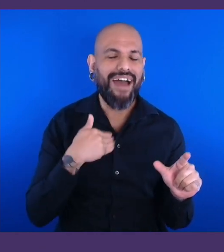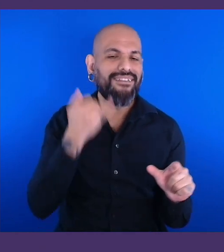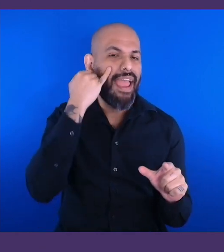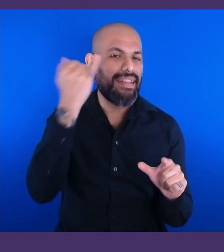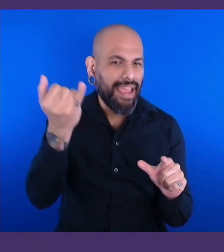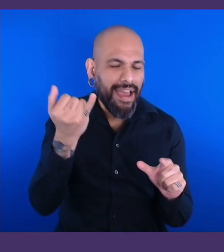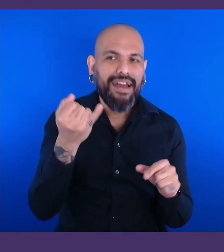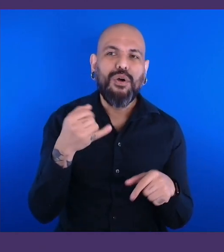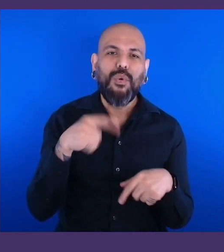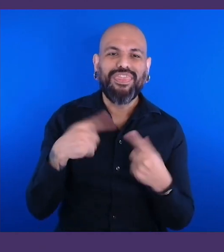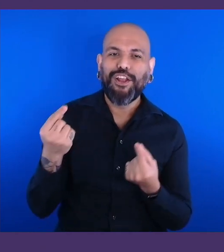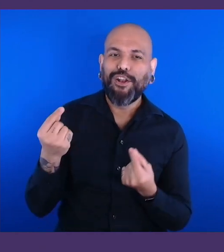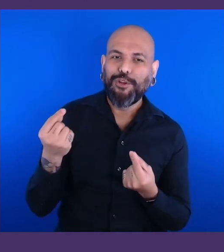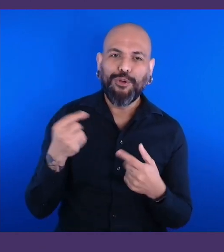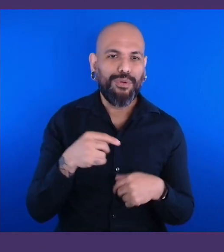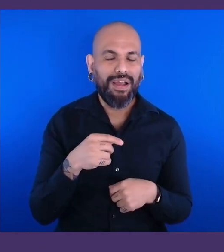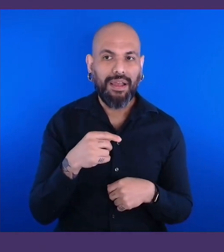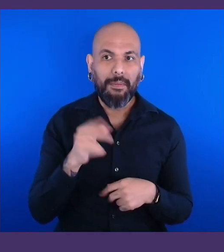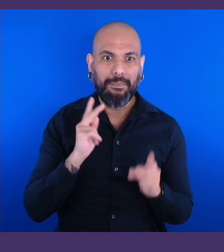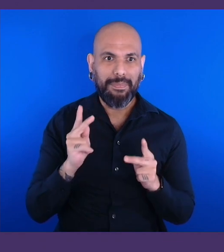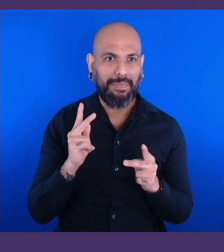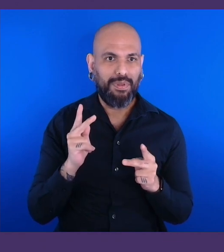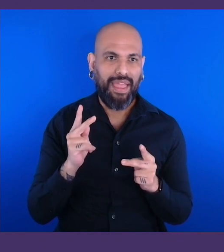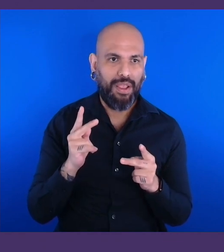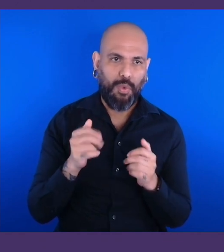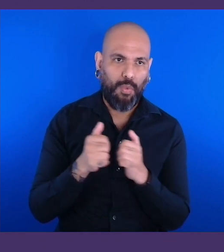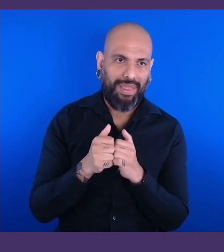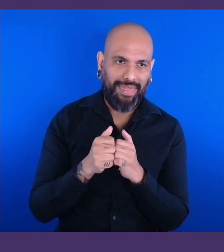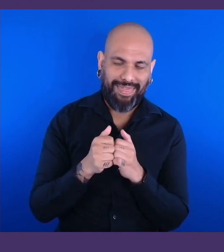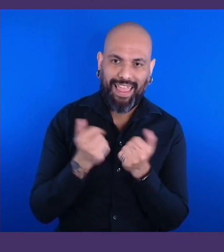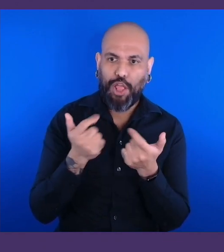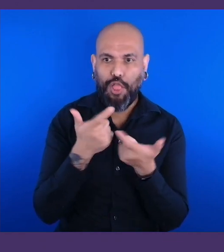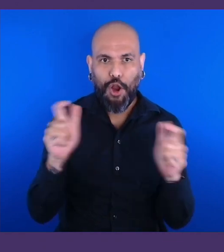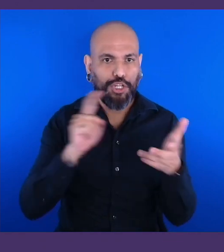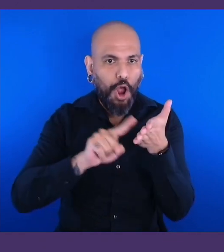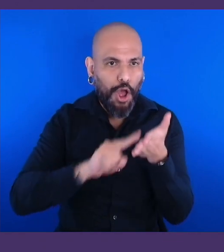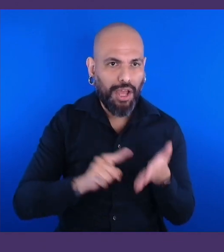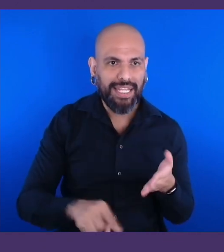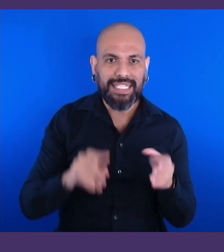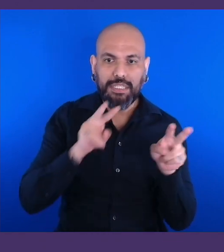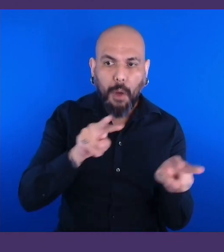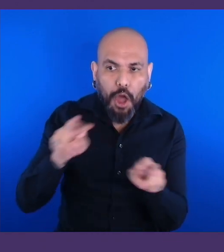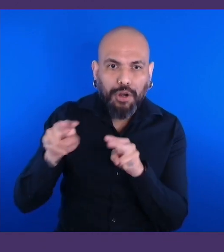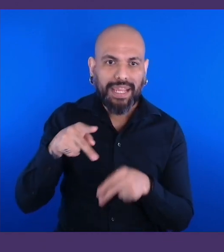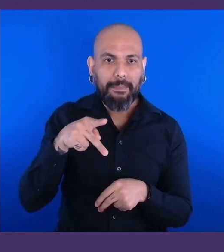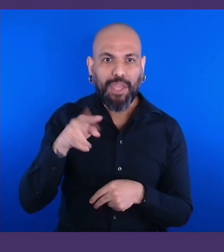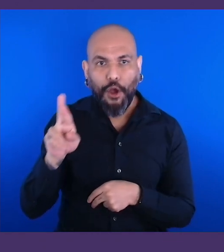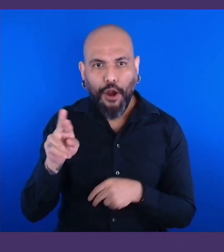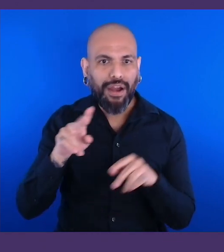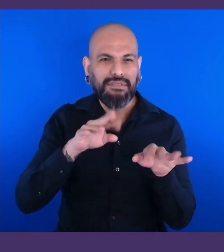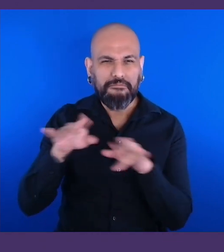People do kind of large audits or monitoring and they're doing PR and marketing and everything, so I think everyone in their own way will start kind